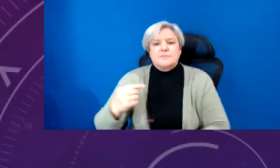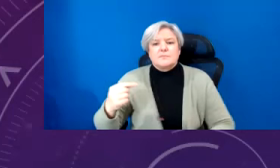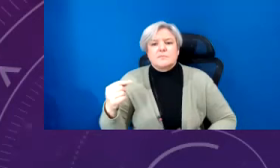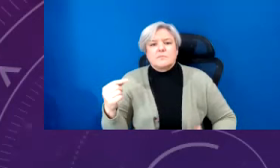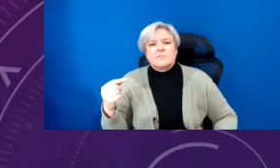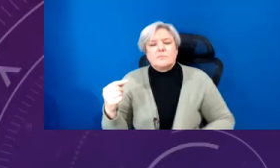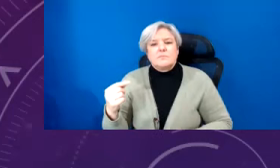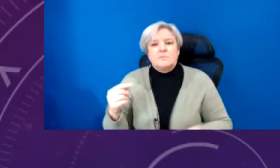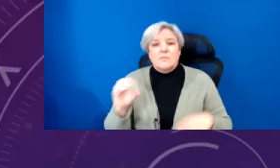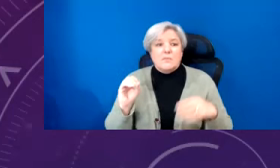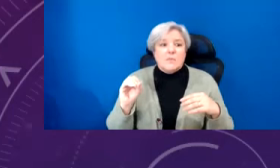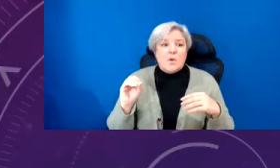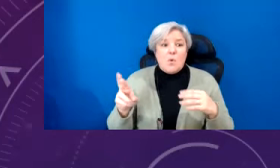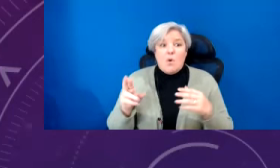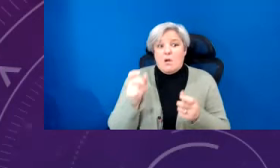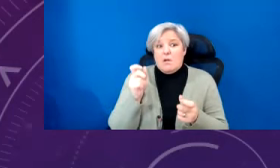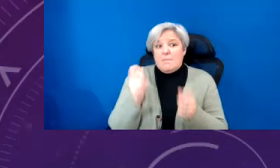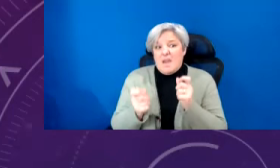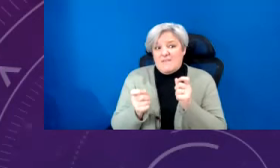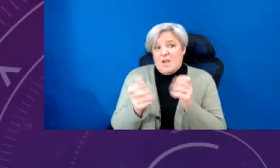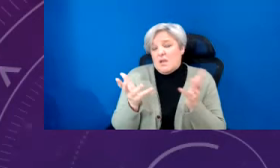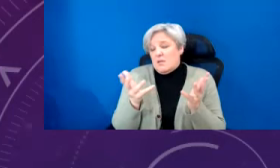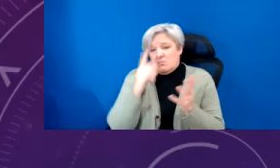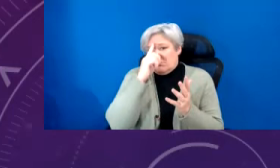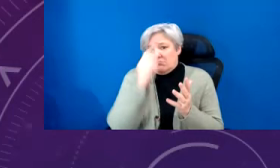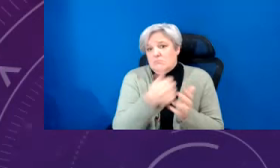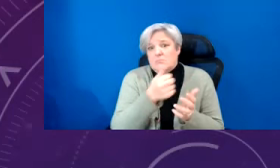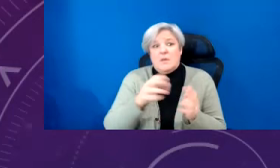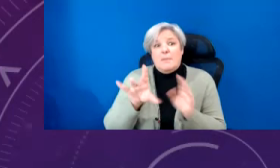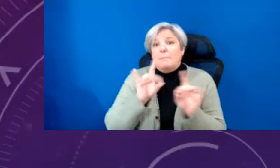or you may modify it and change it or select a different one to necessarily